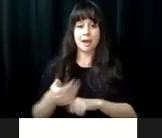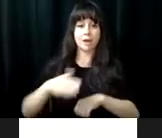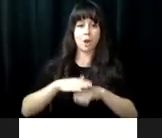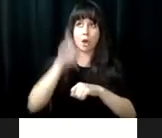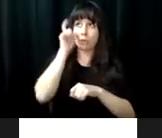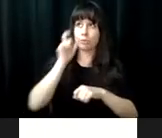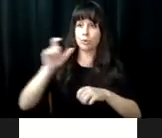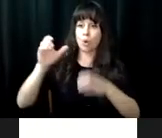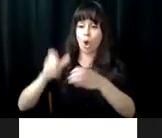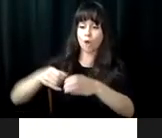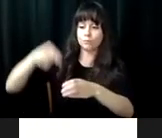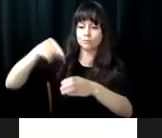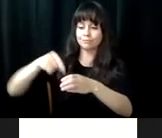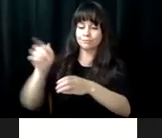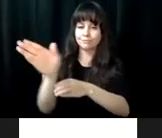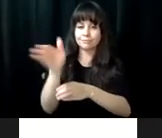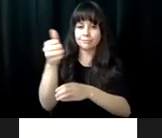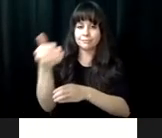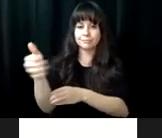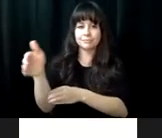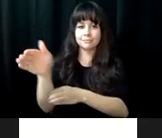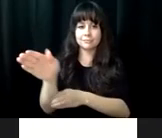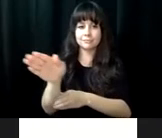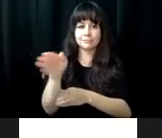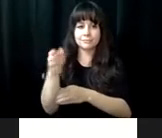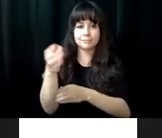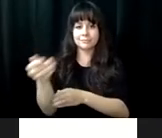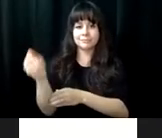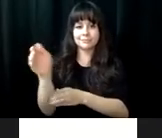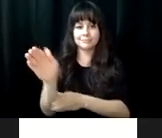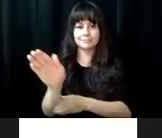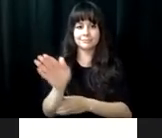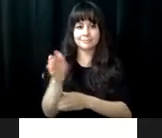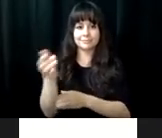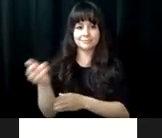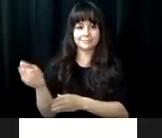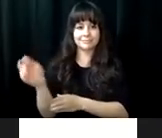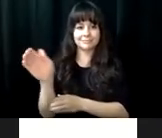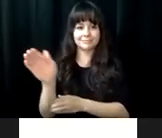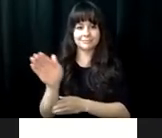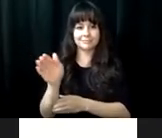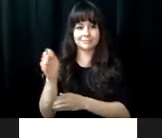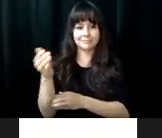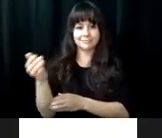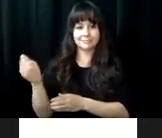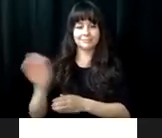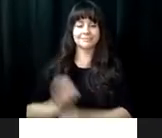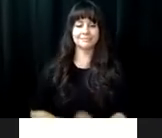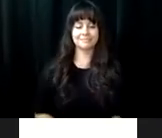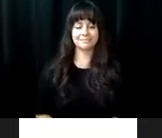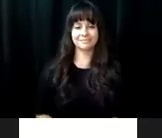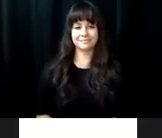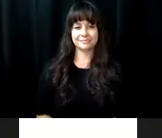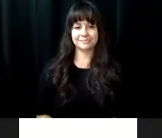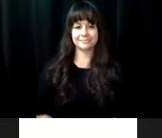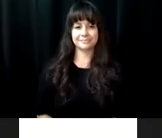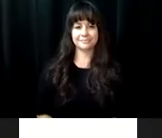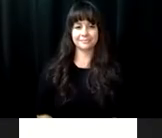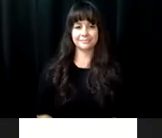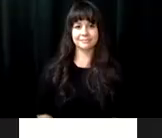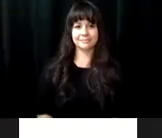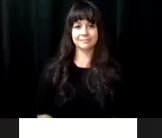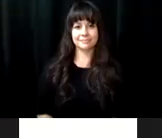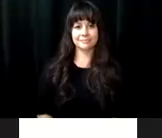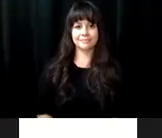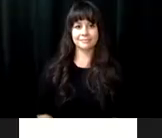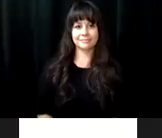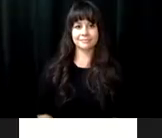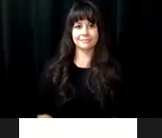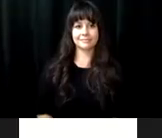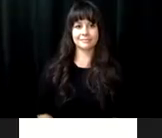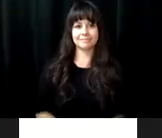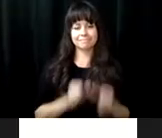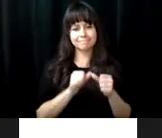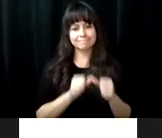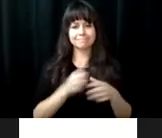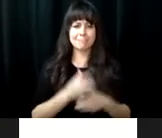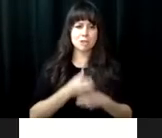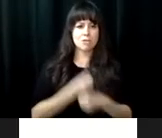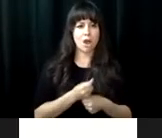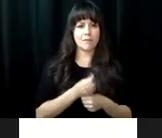all there's an American flag on the moon.